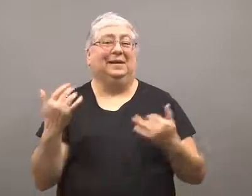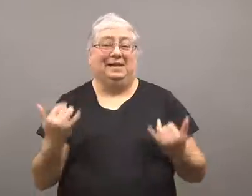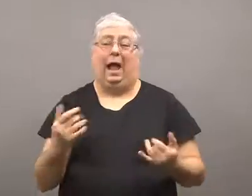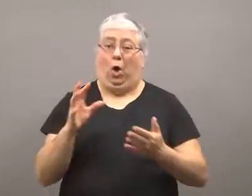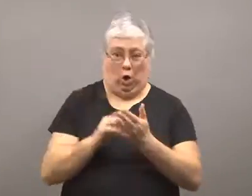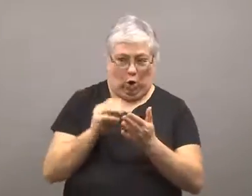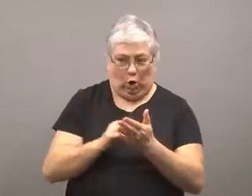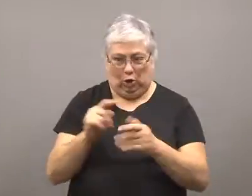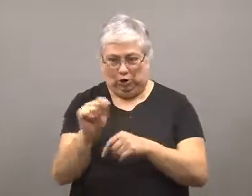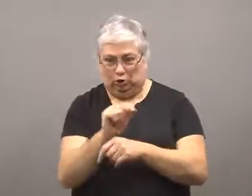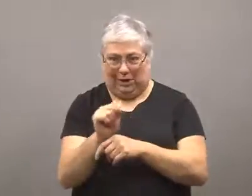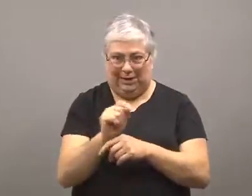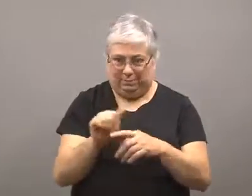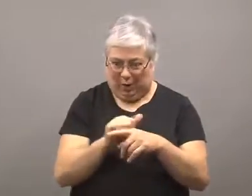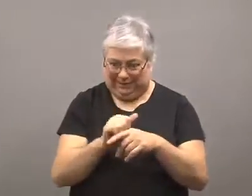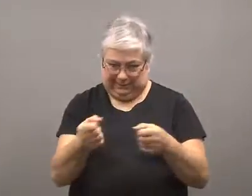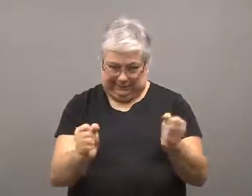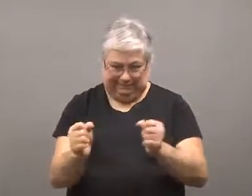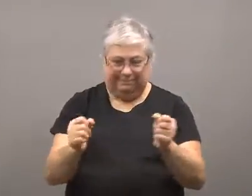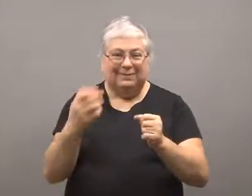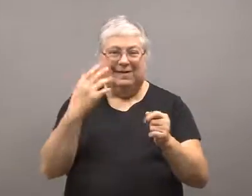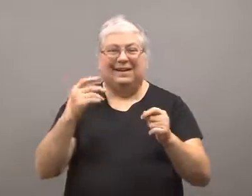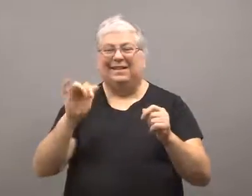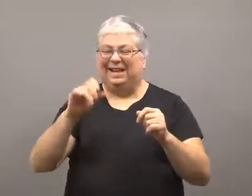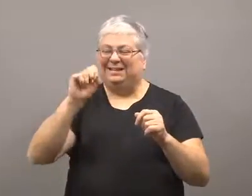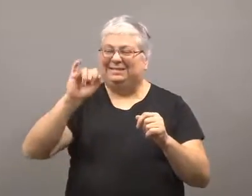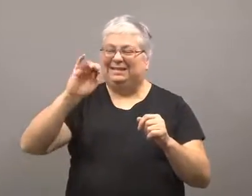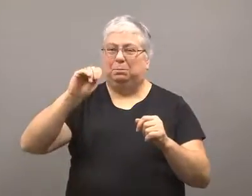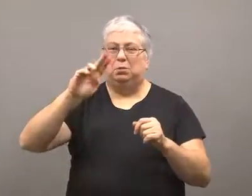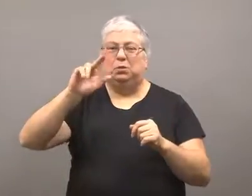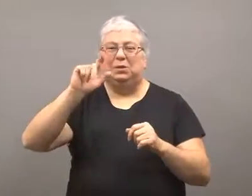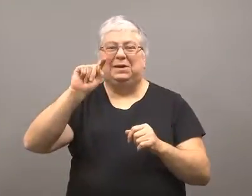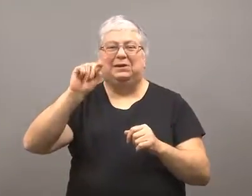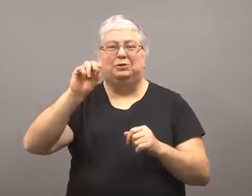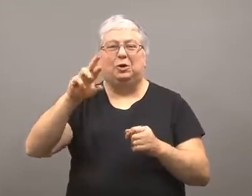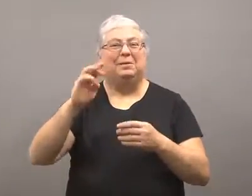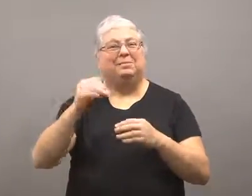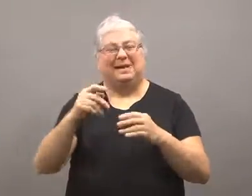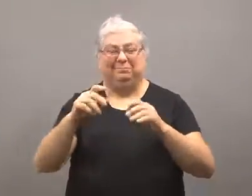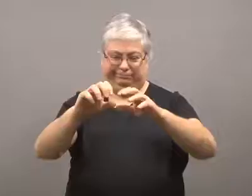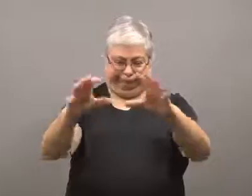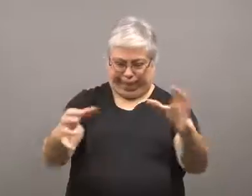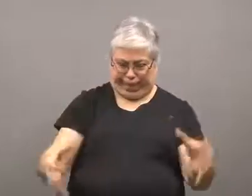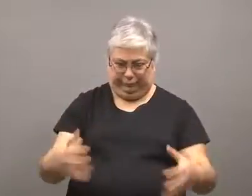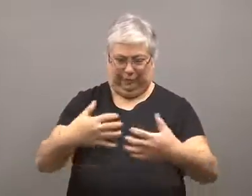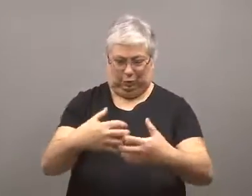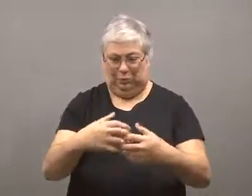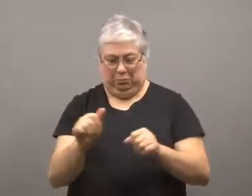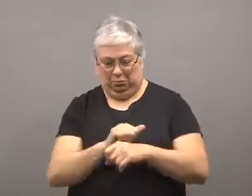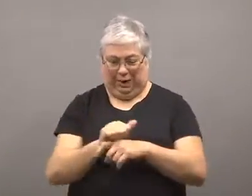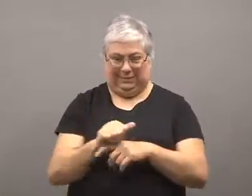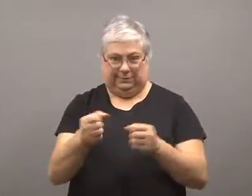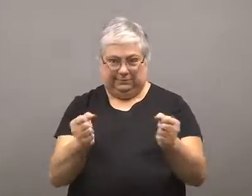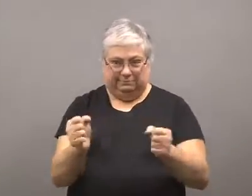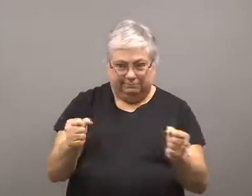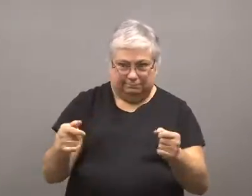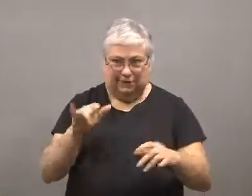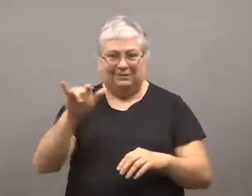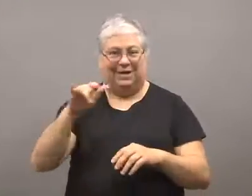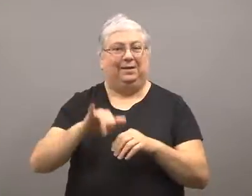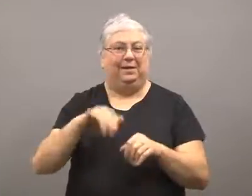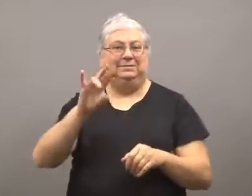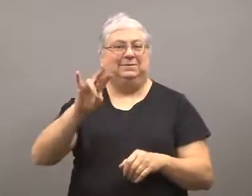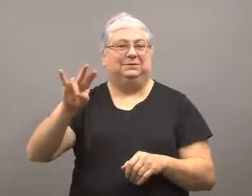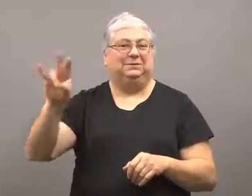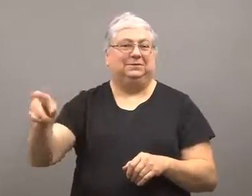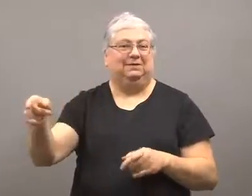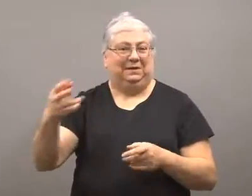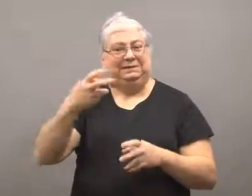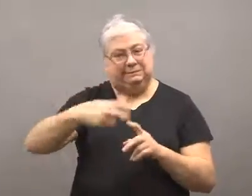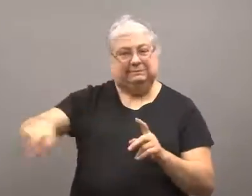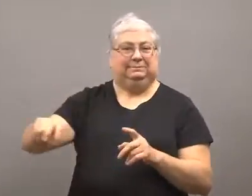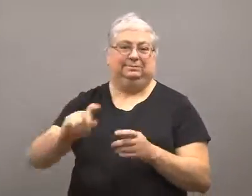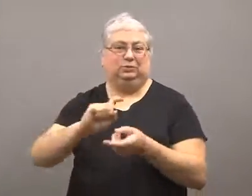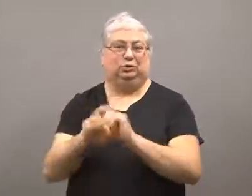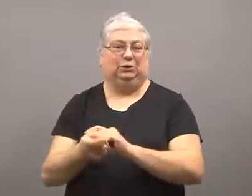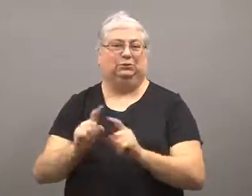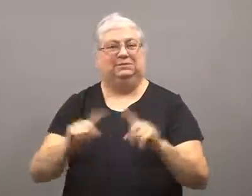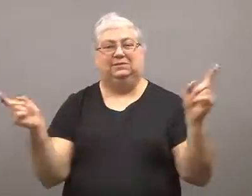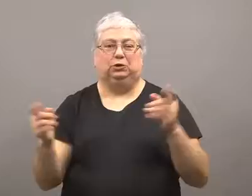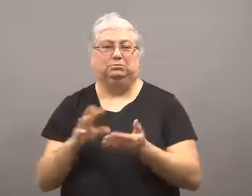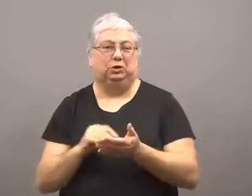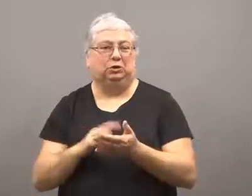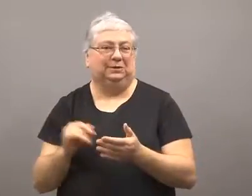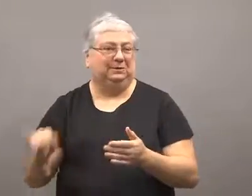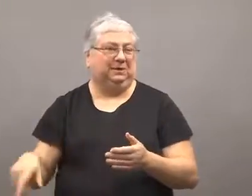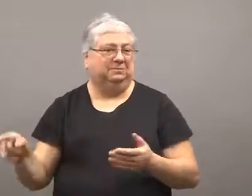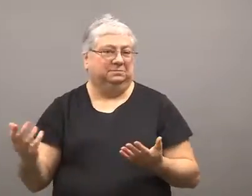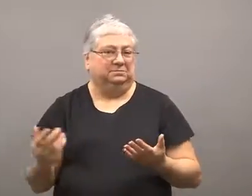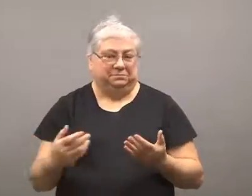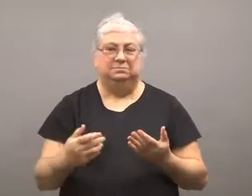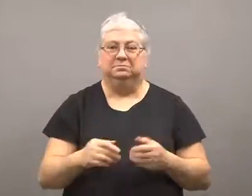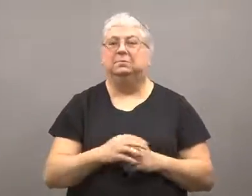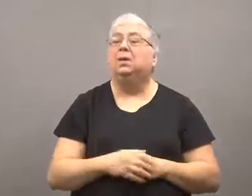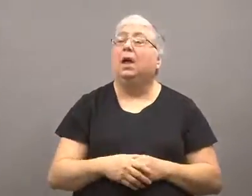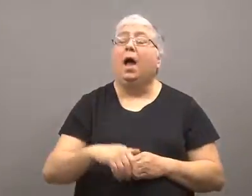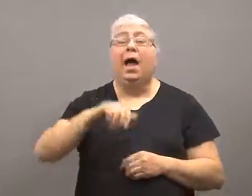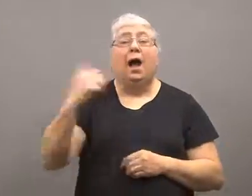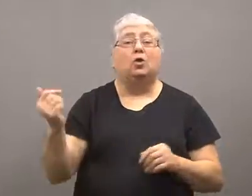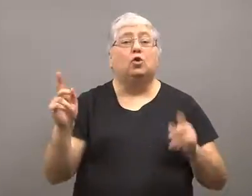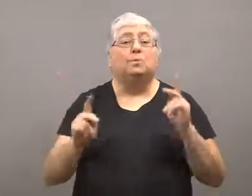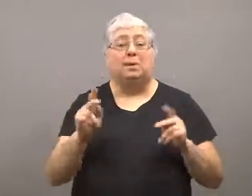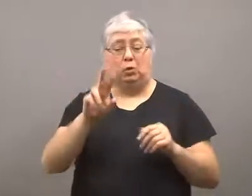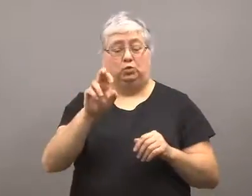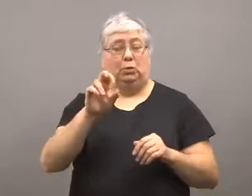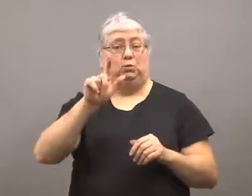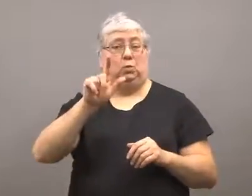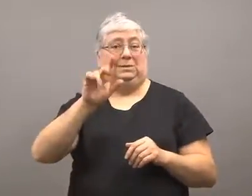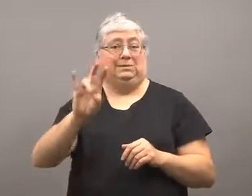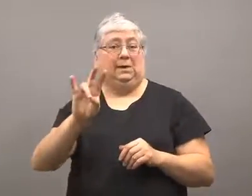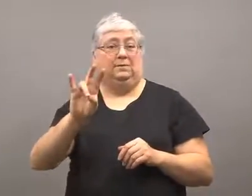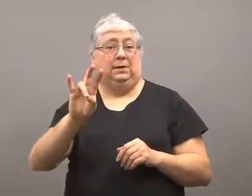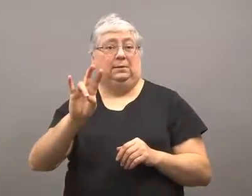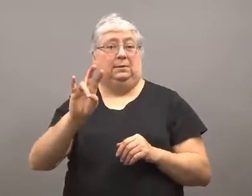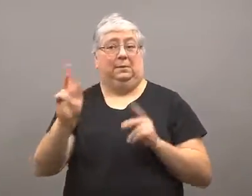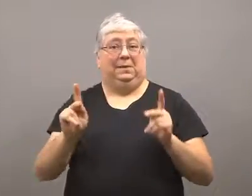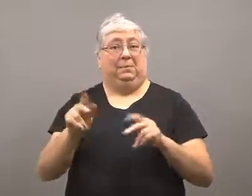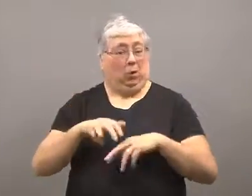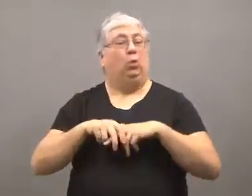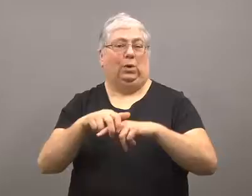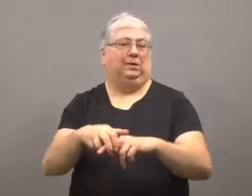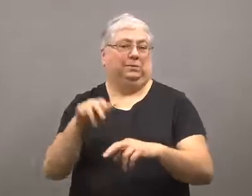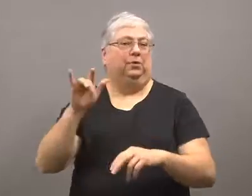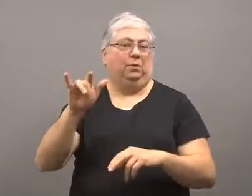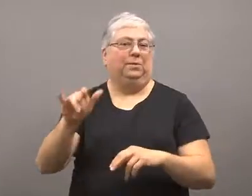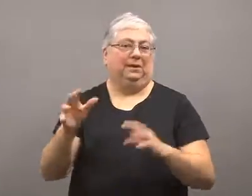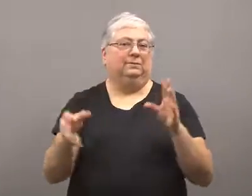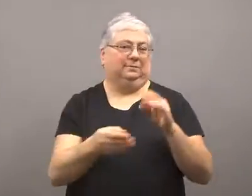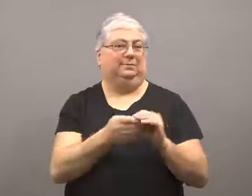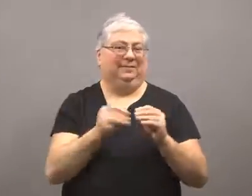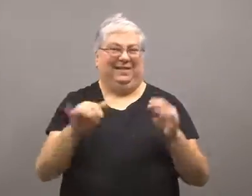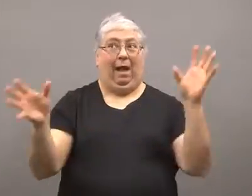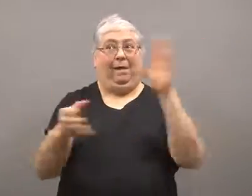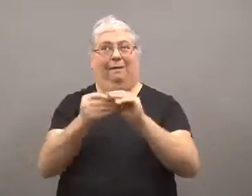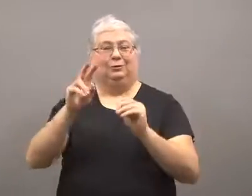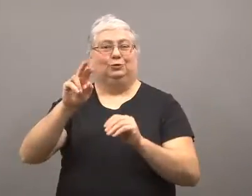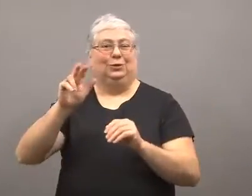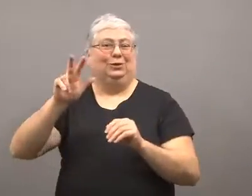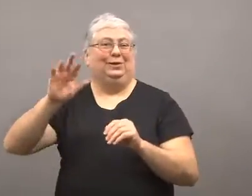He had trained on a simulator to learn to fly the 777, for a change.